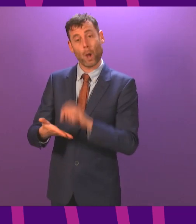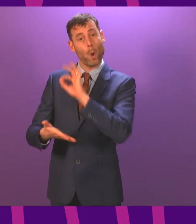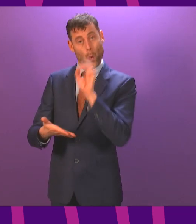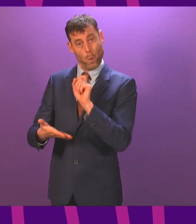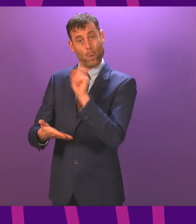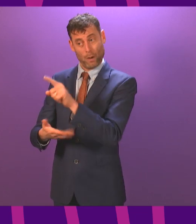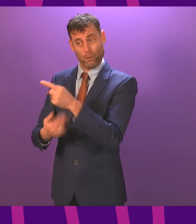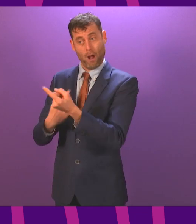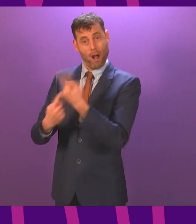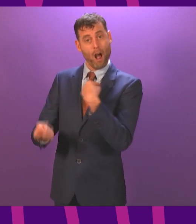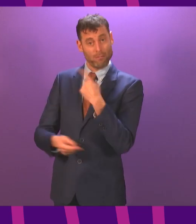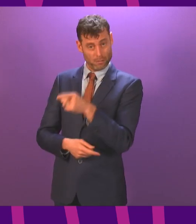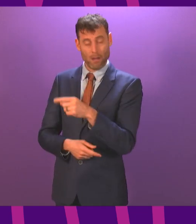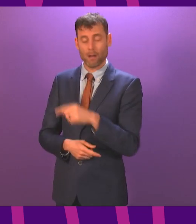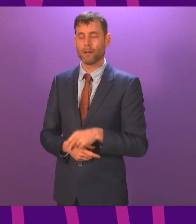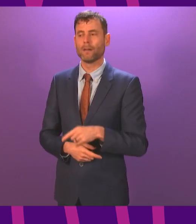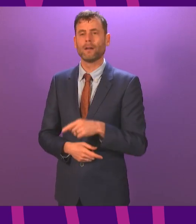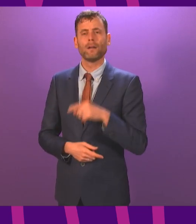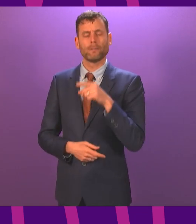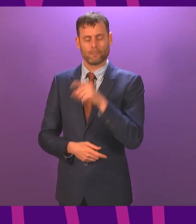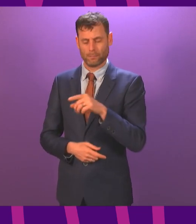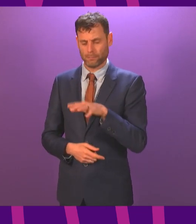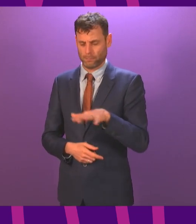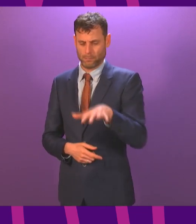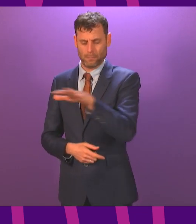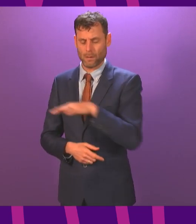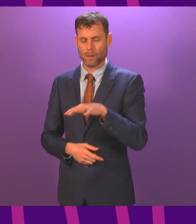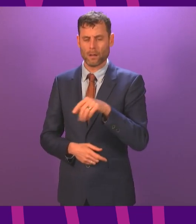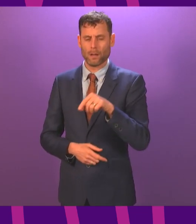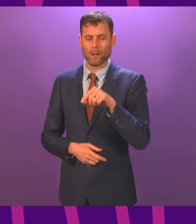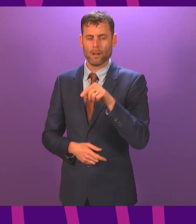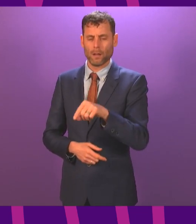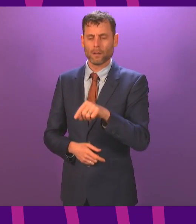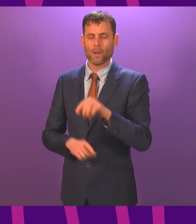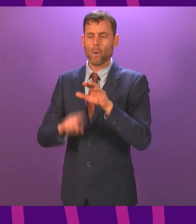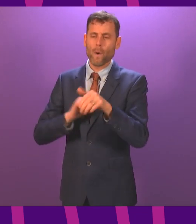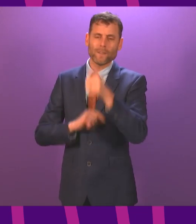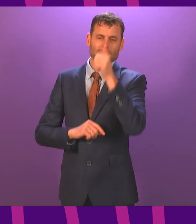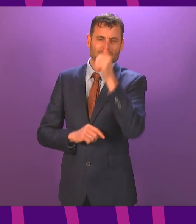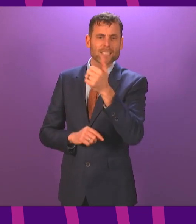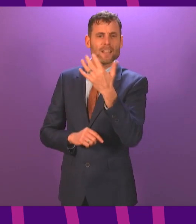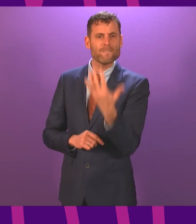NHS Lanarkshire received the lowest flu vaccine allocation, compared with its over 65s population,